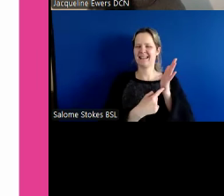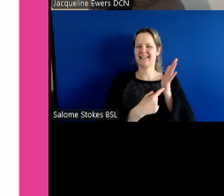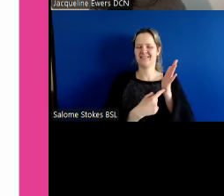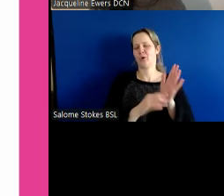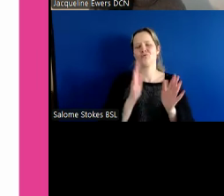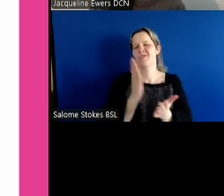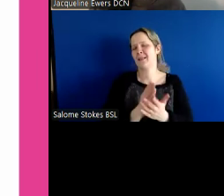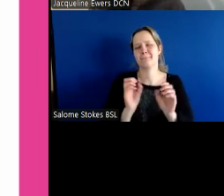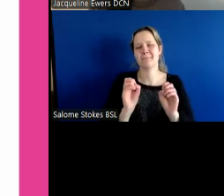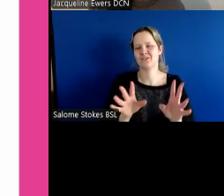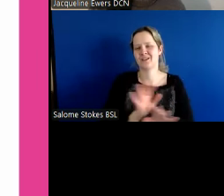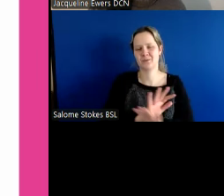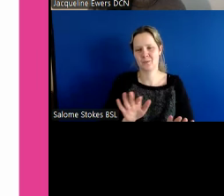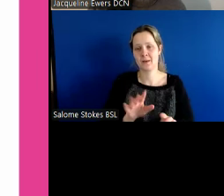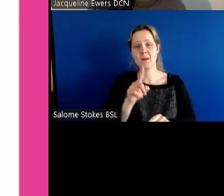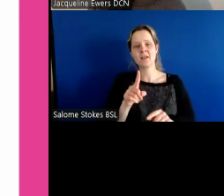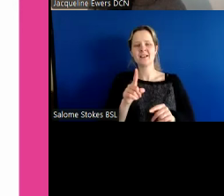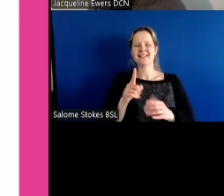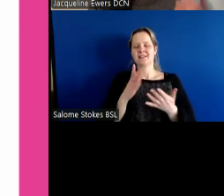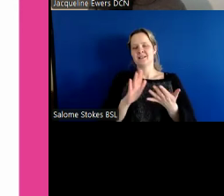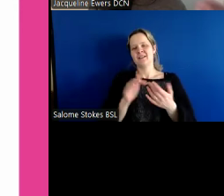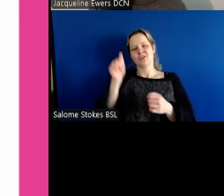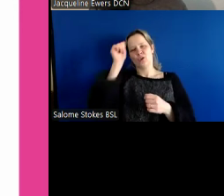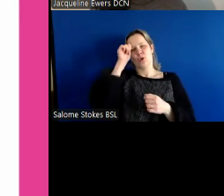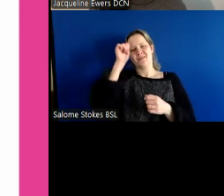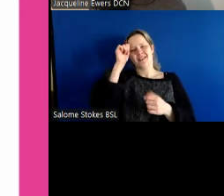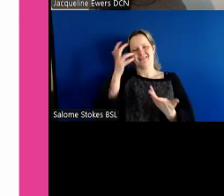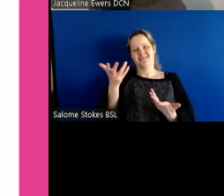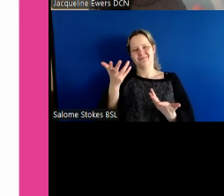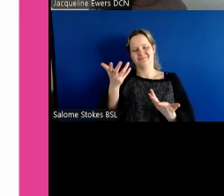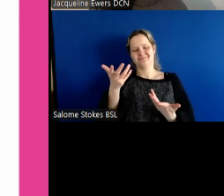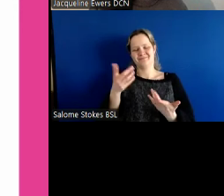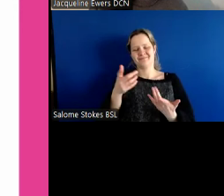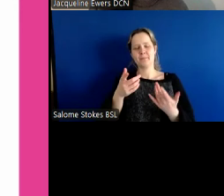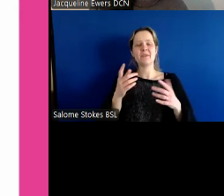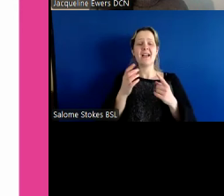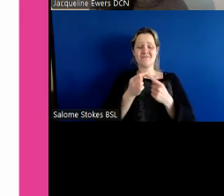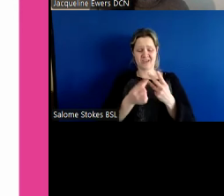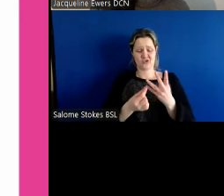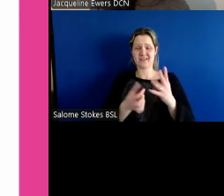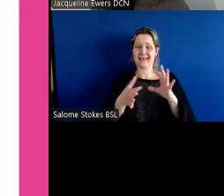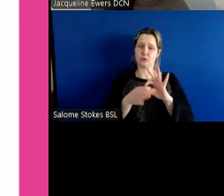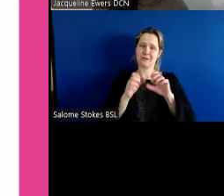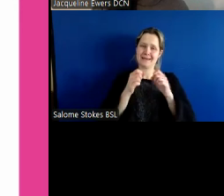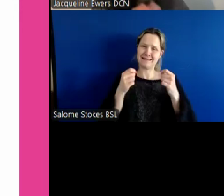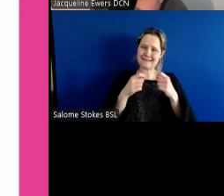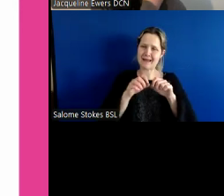They're actually based in common sense, but they are features of email marketing that make it perform well. It's targeted.